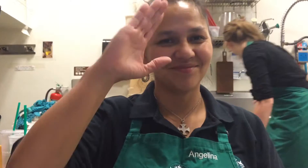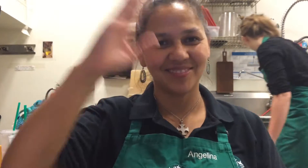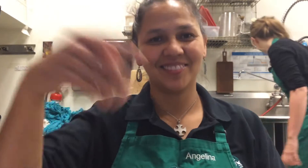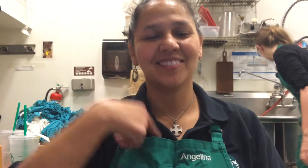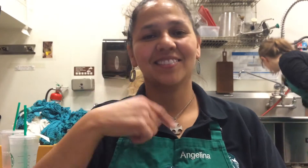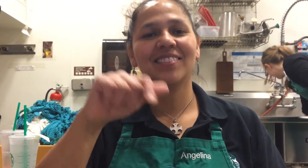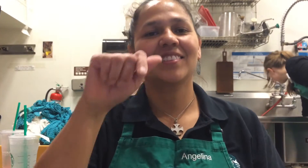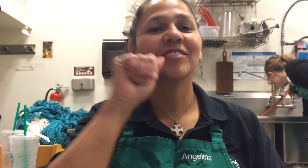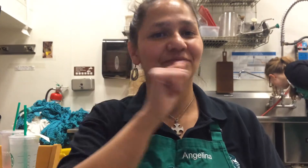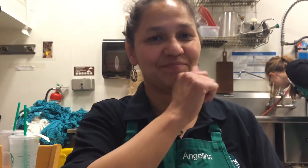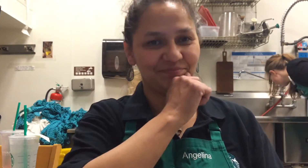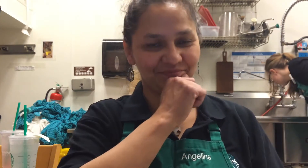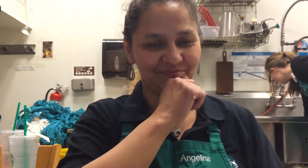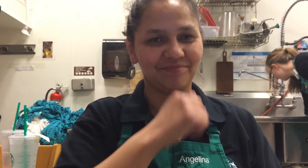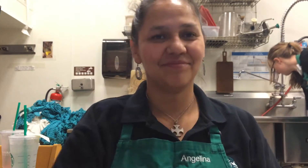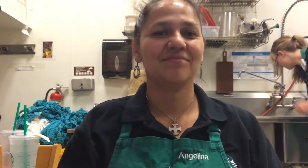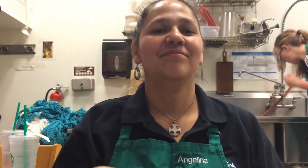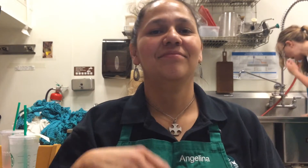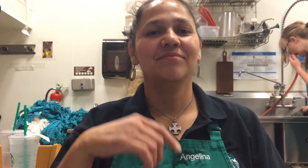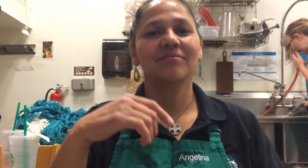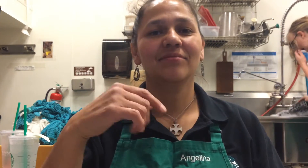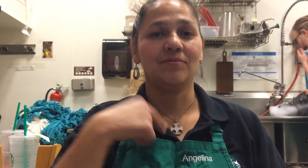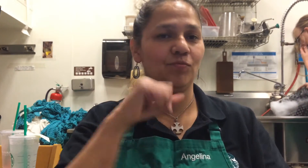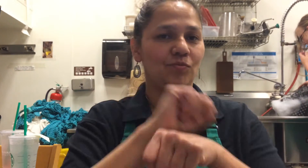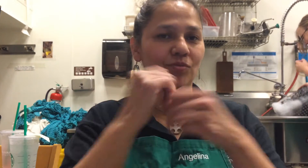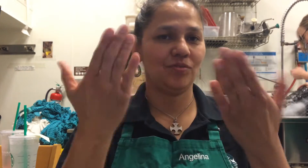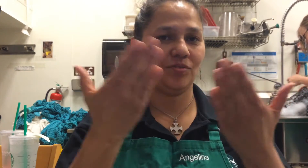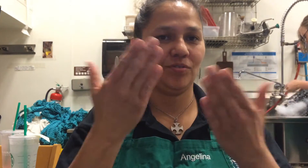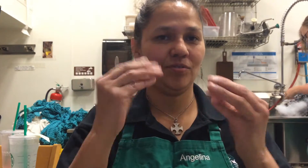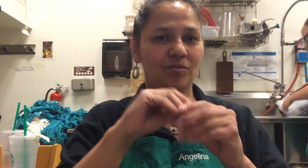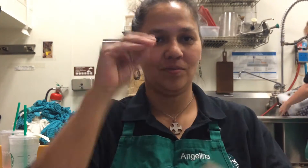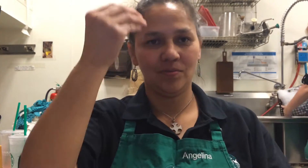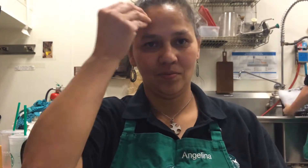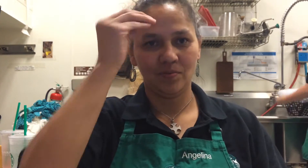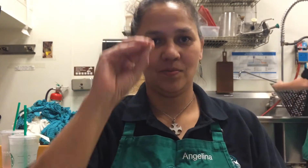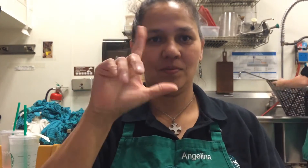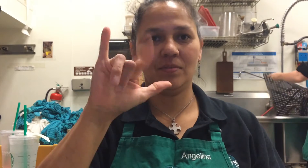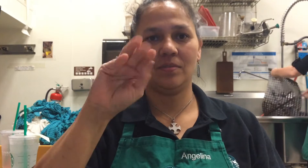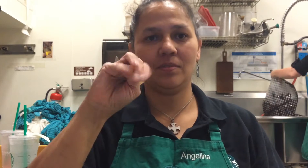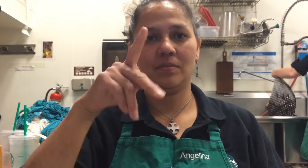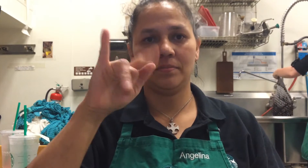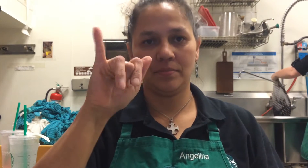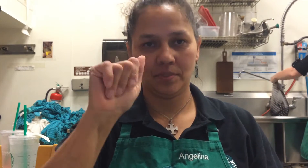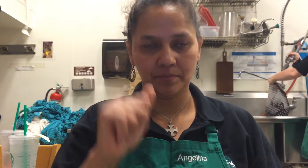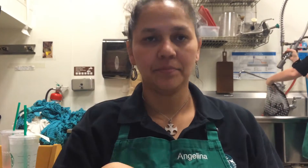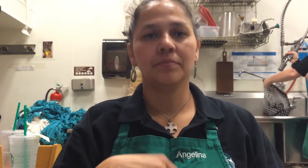Hola Angelina here, I work here this store in Olympia.